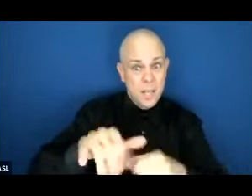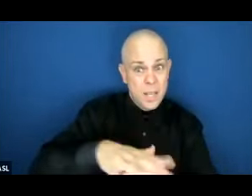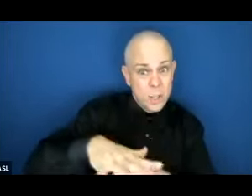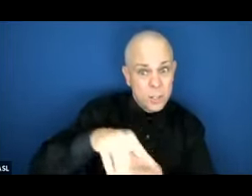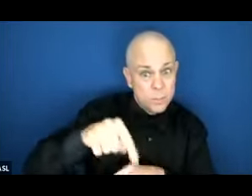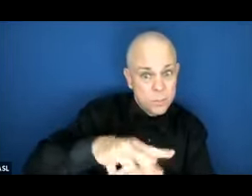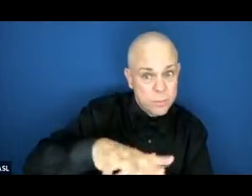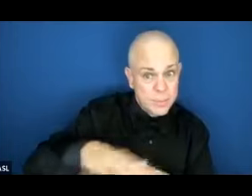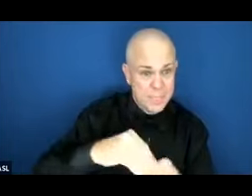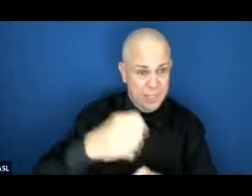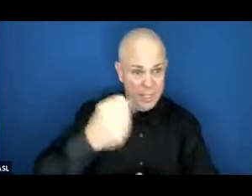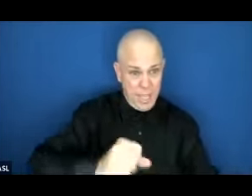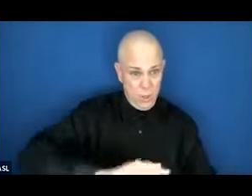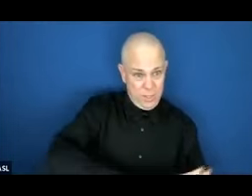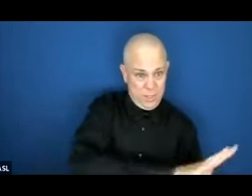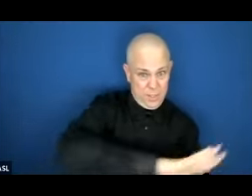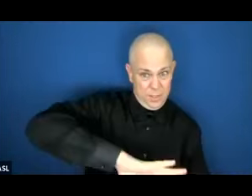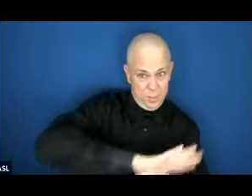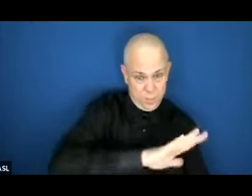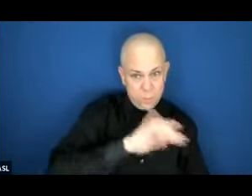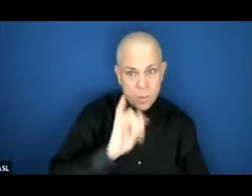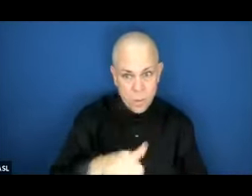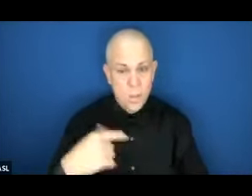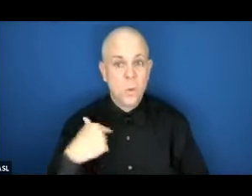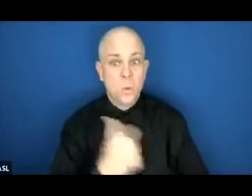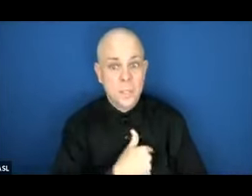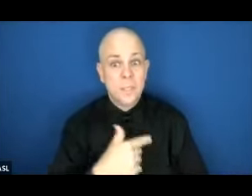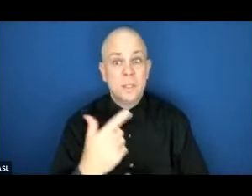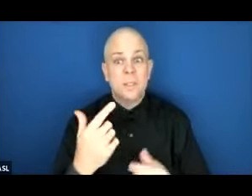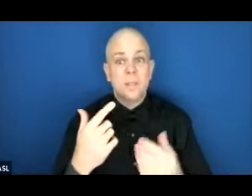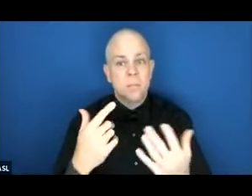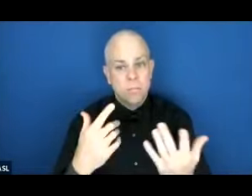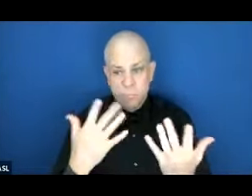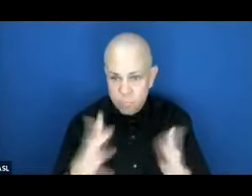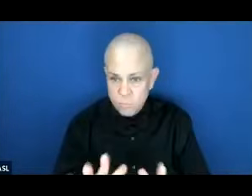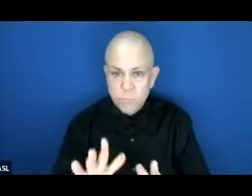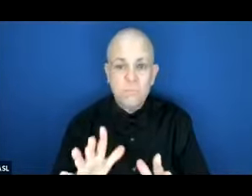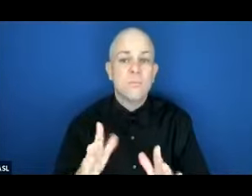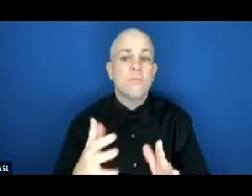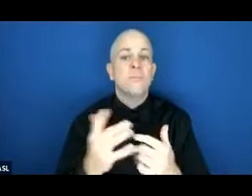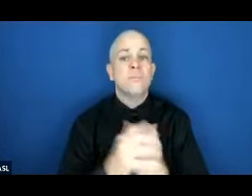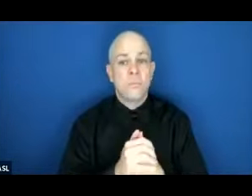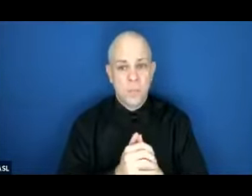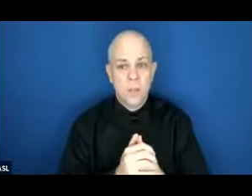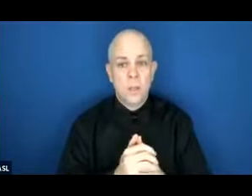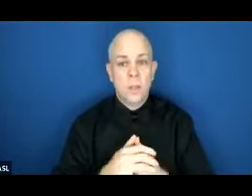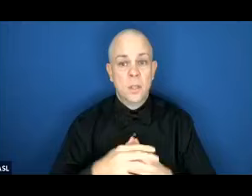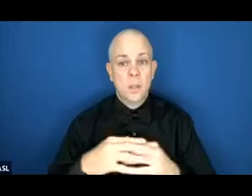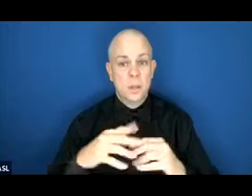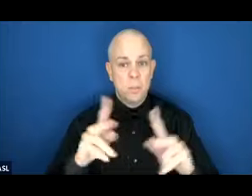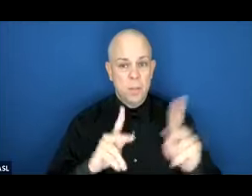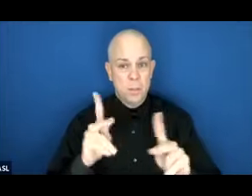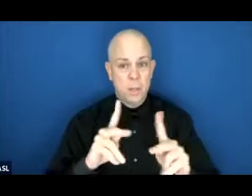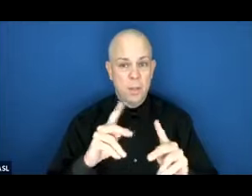been able to complete either hand line, dozer line, indirect and direct right so we've been talking about the indirect